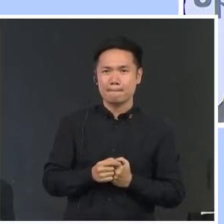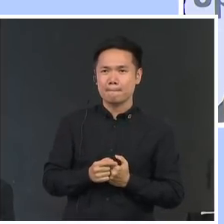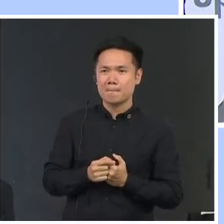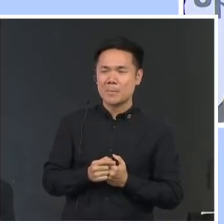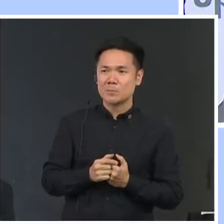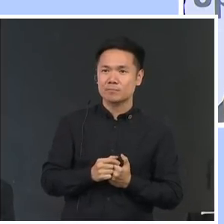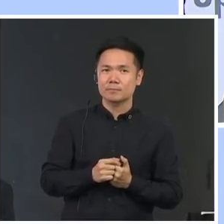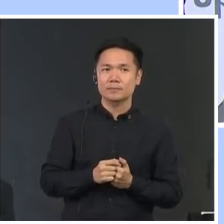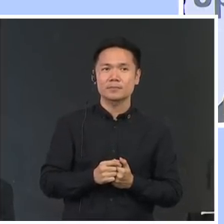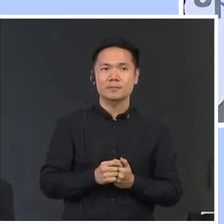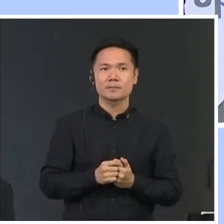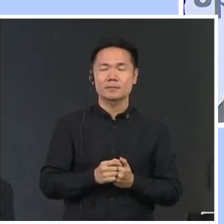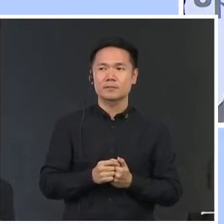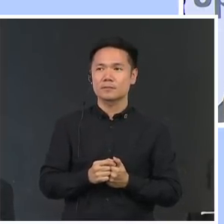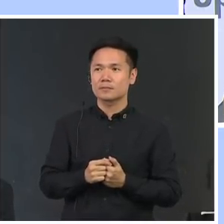This was an